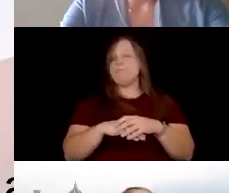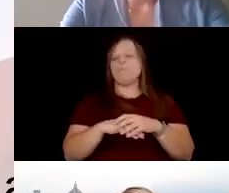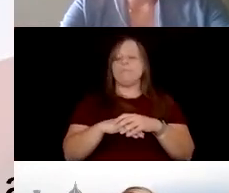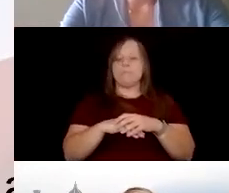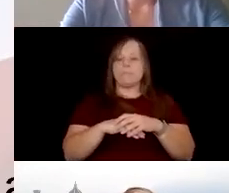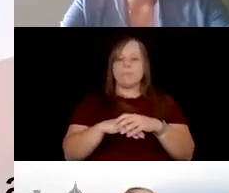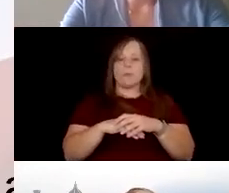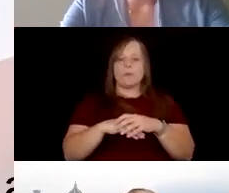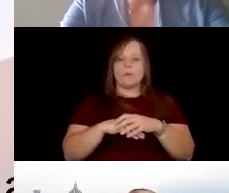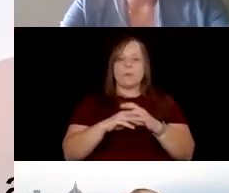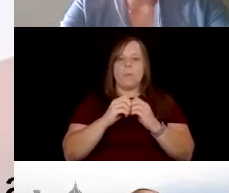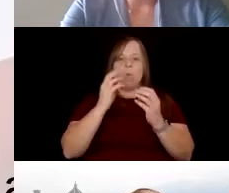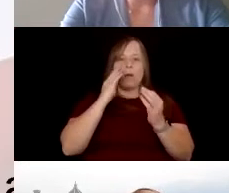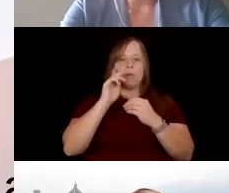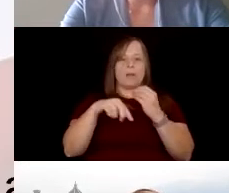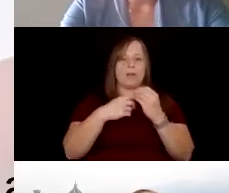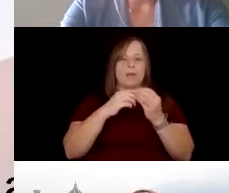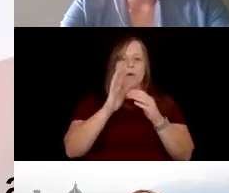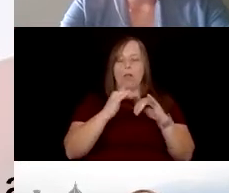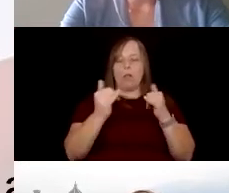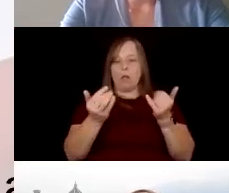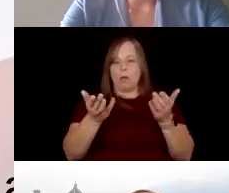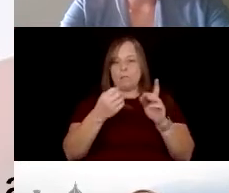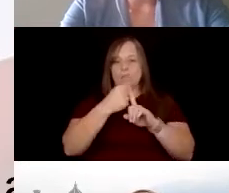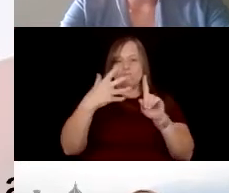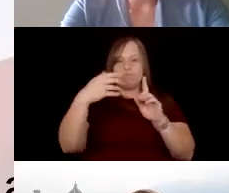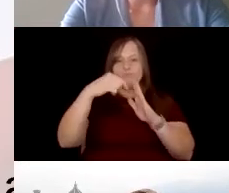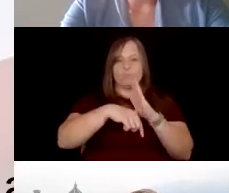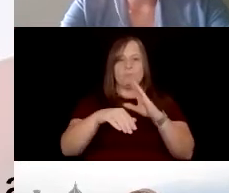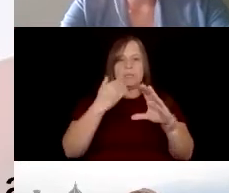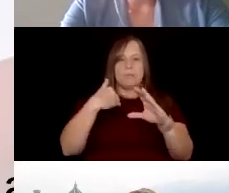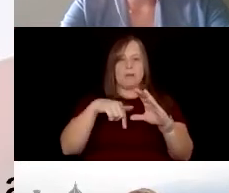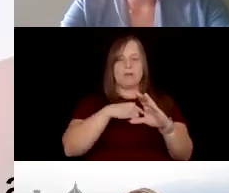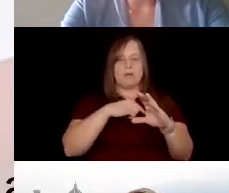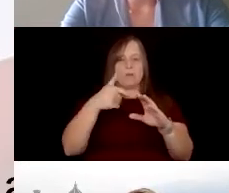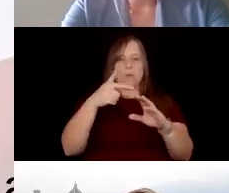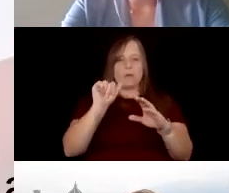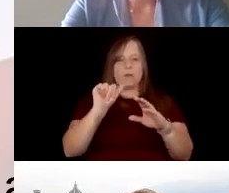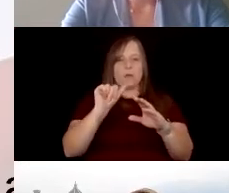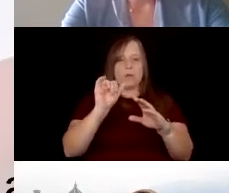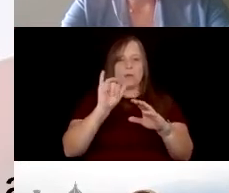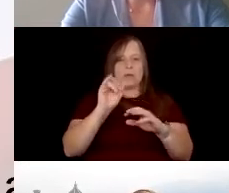So there's more information available online, and you can also email questions to inclusion